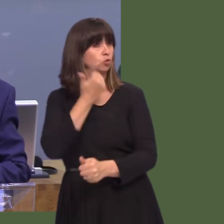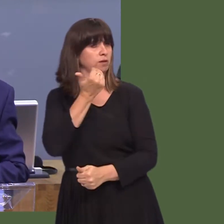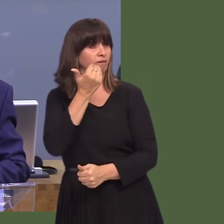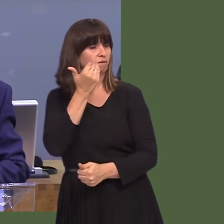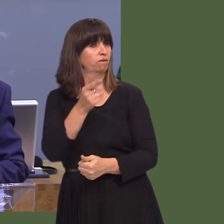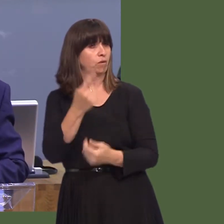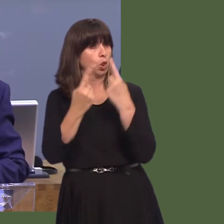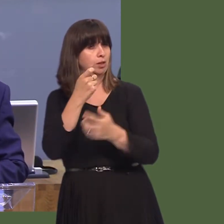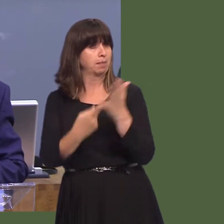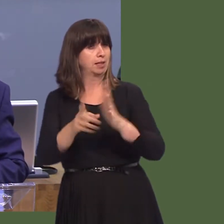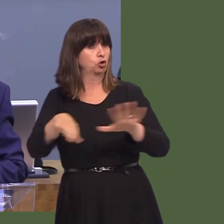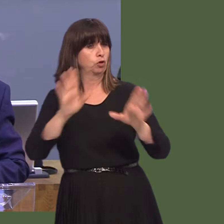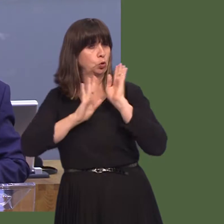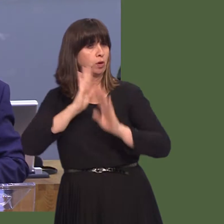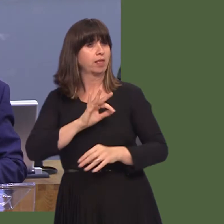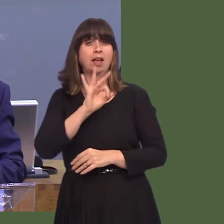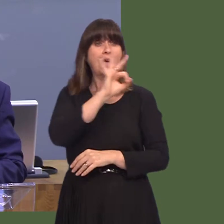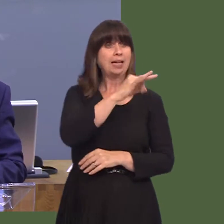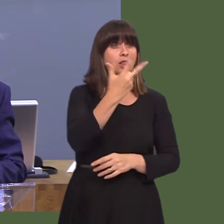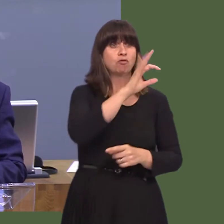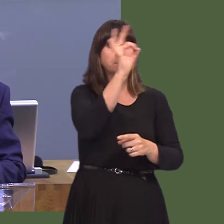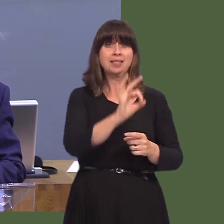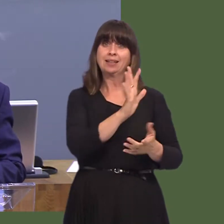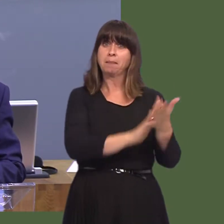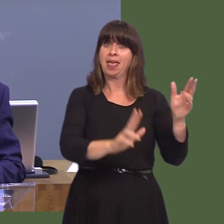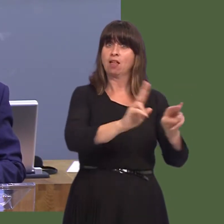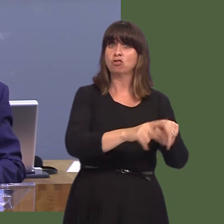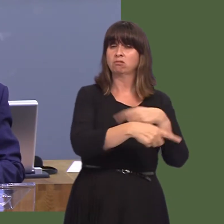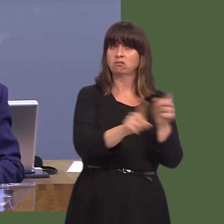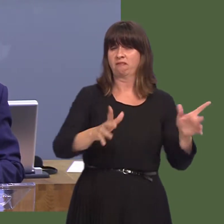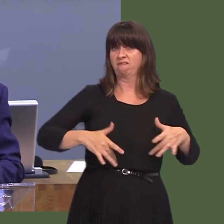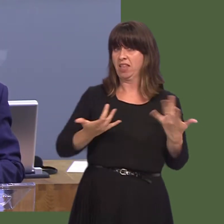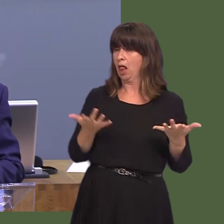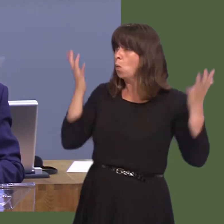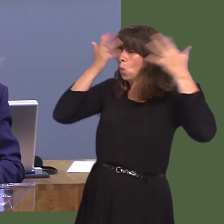The report showed that 83 per cent of parents surveyed said they were worried their children